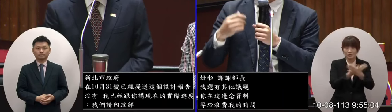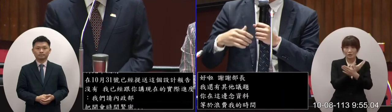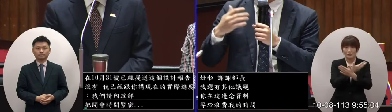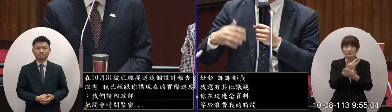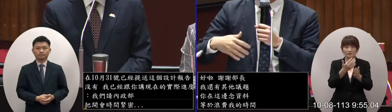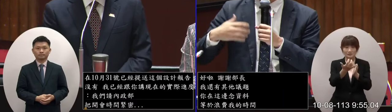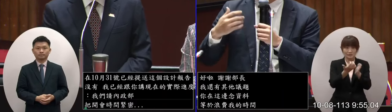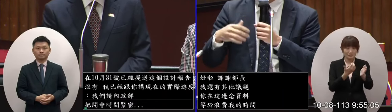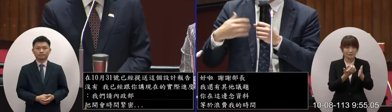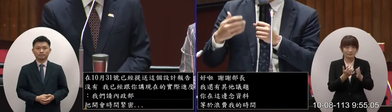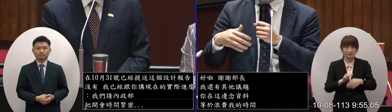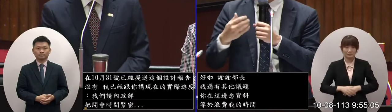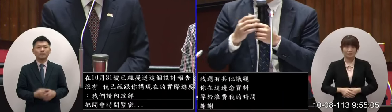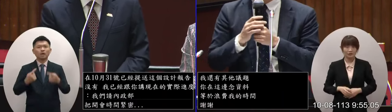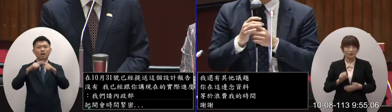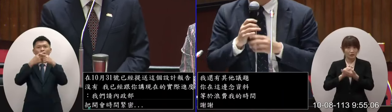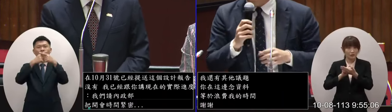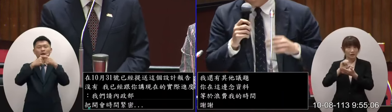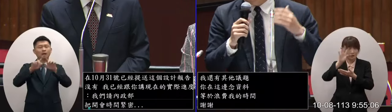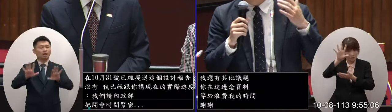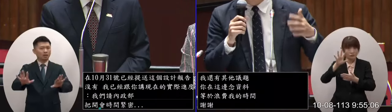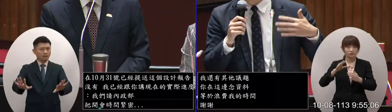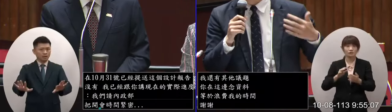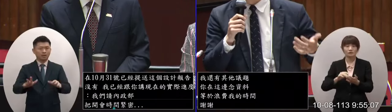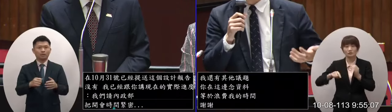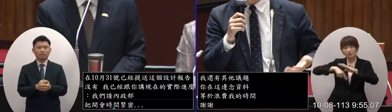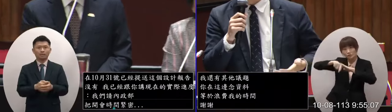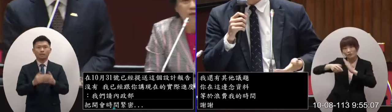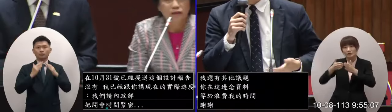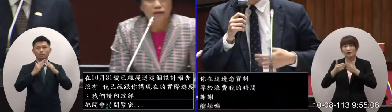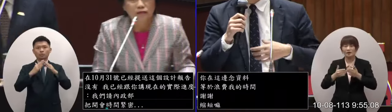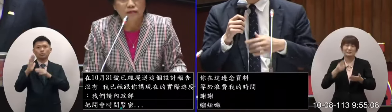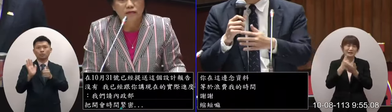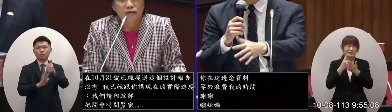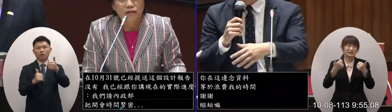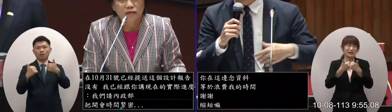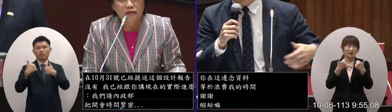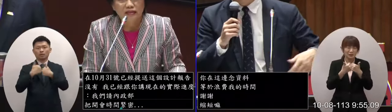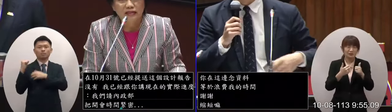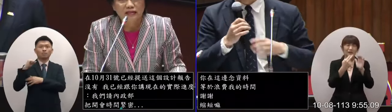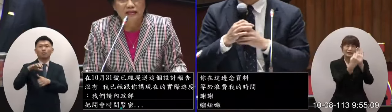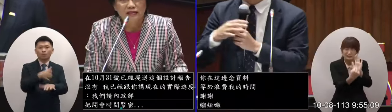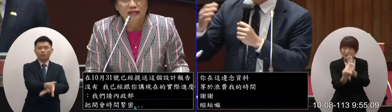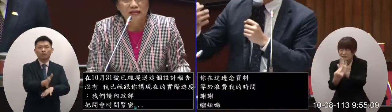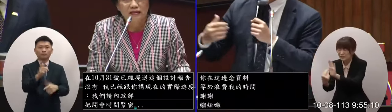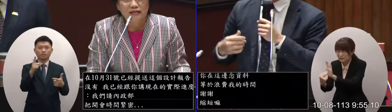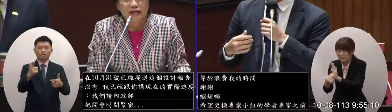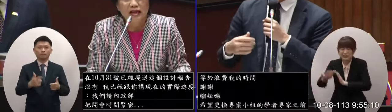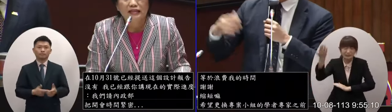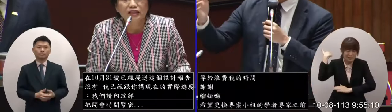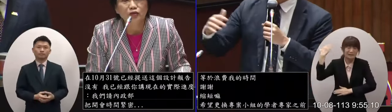the scholars and experts of the task force are replaced. Otherwise, they will have to keep asking for briefings and keep telling the new committee members what happened.